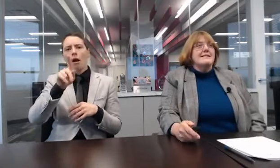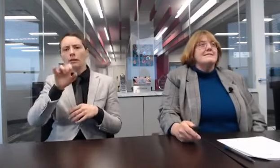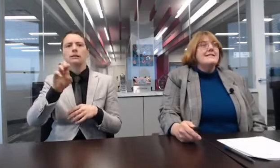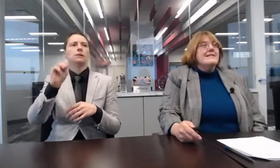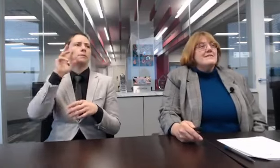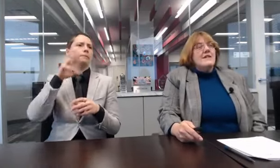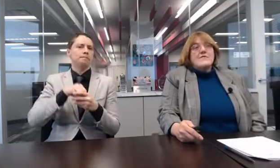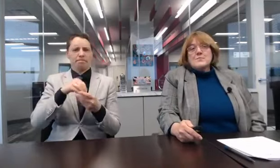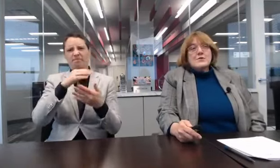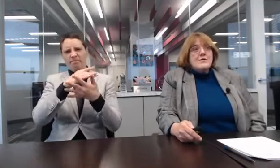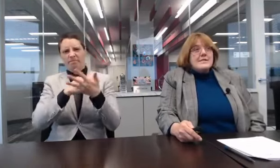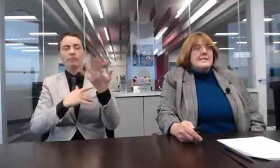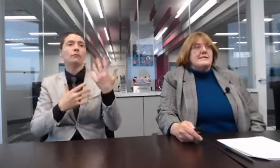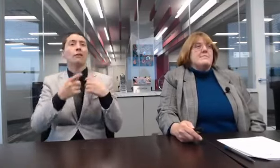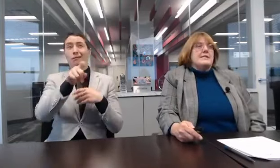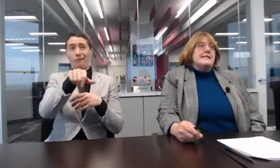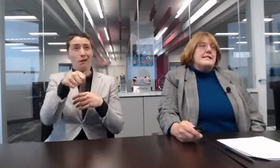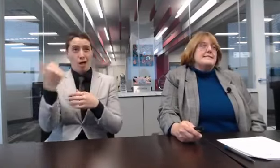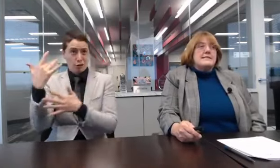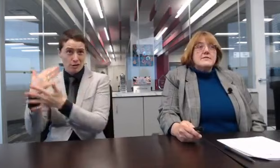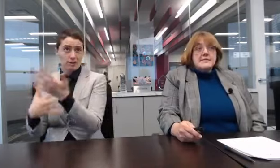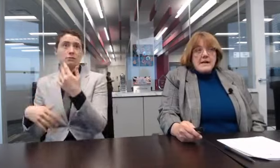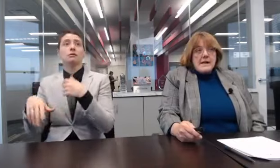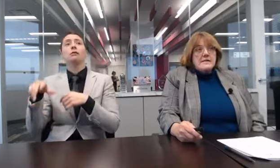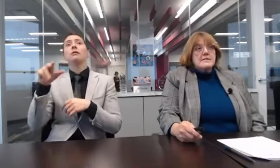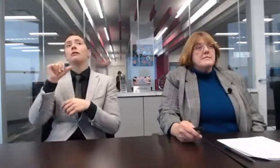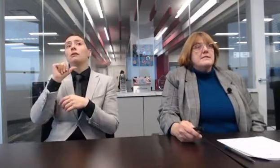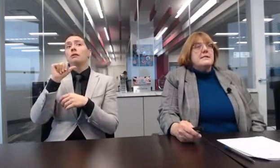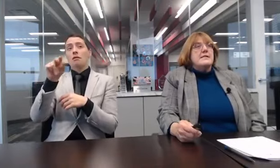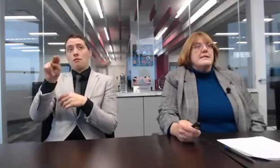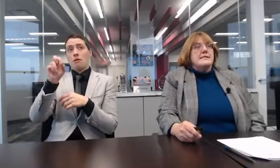A number of learning disabilities, sickle cell anemia,